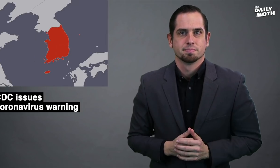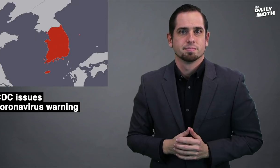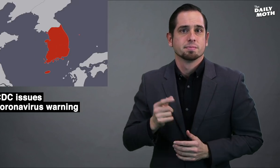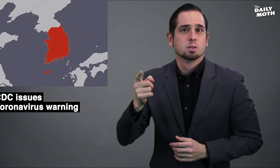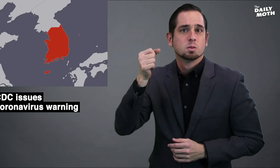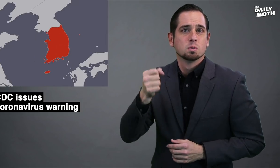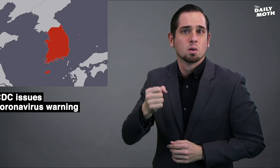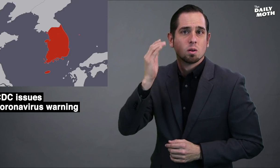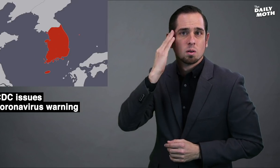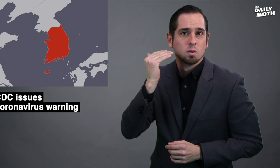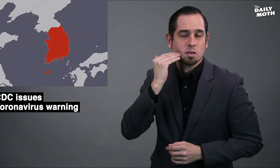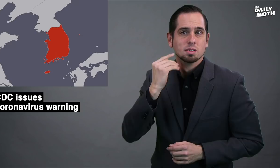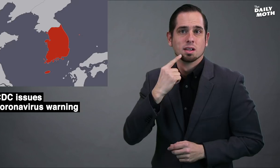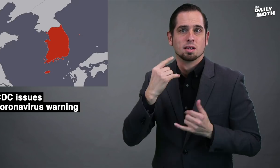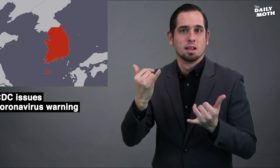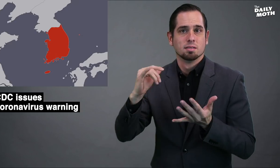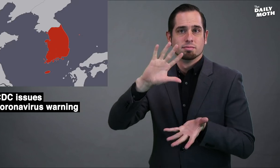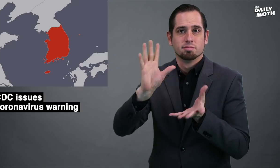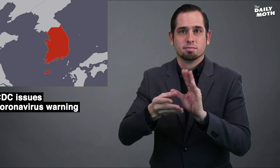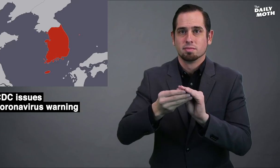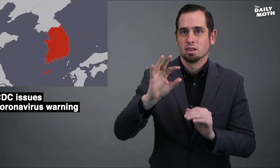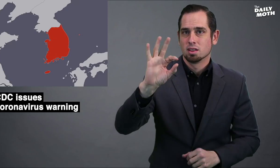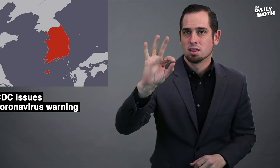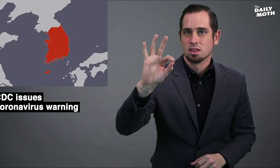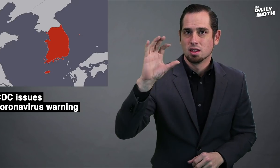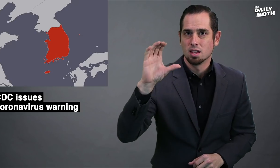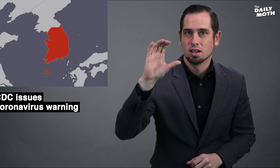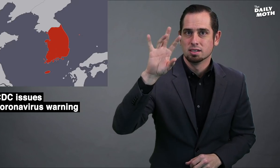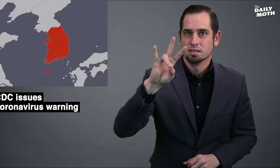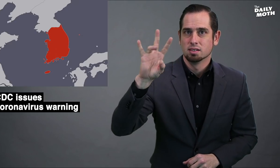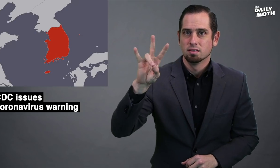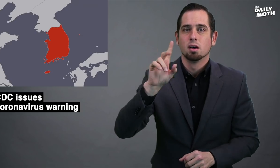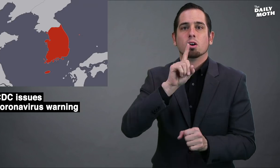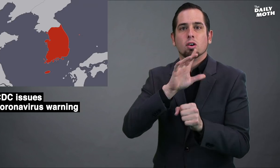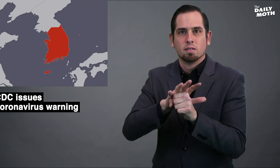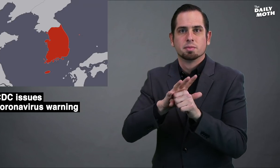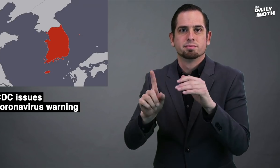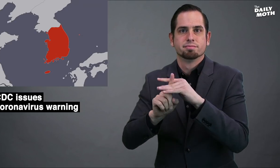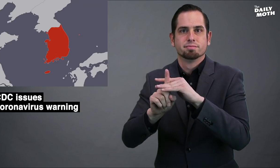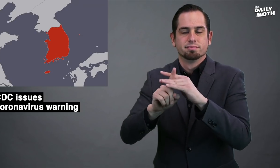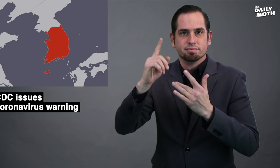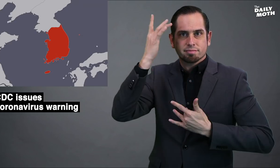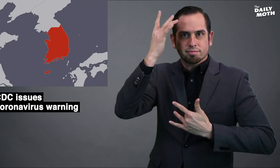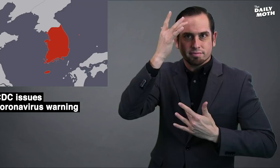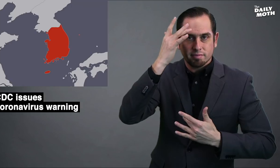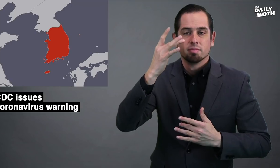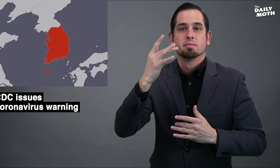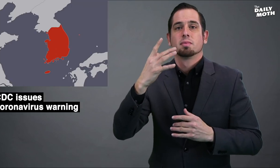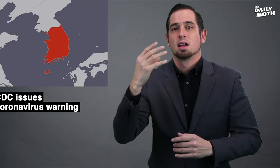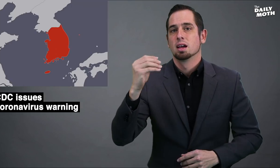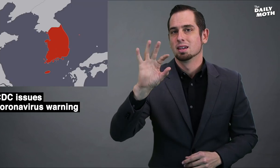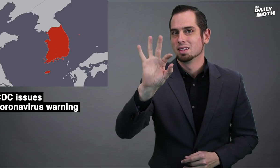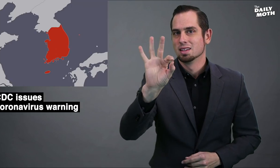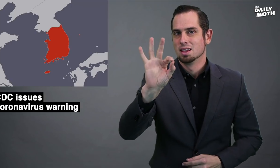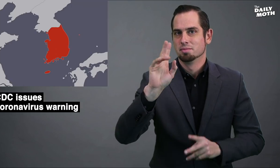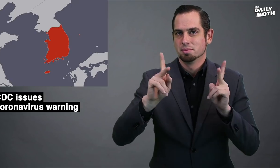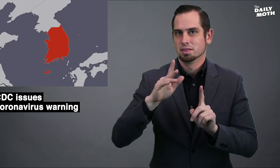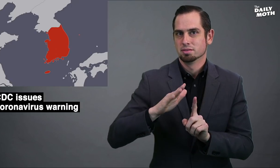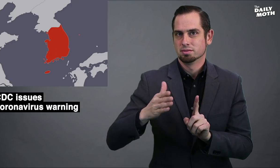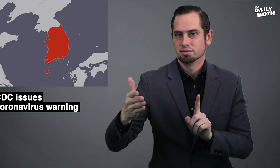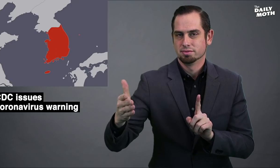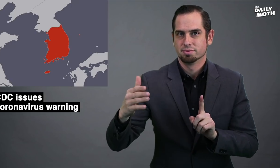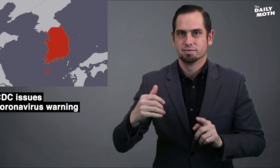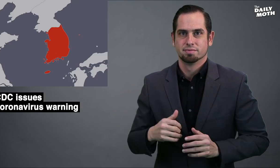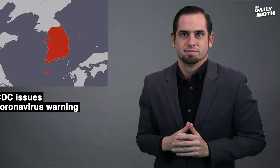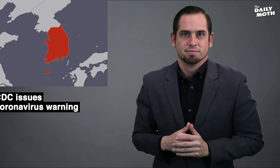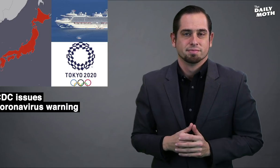South Korea said they have 977 confirmed cases and nine deaths.